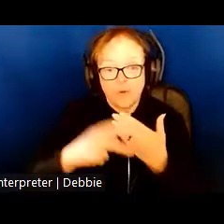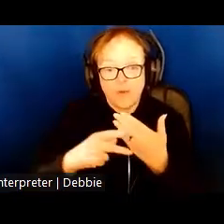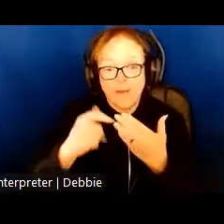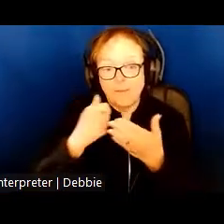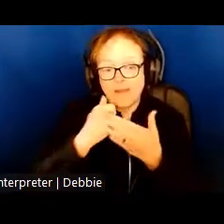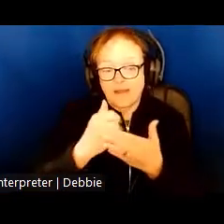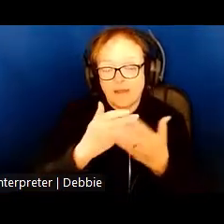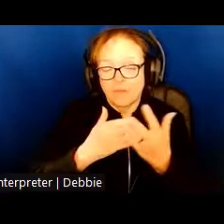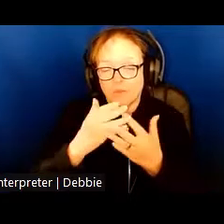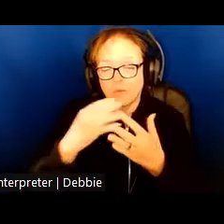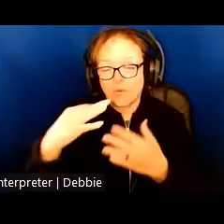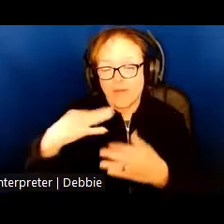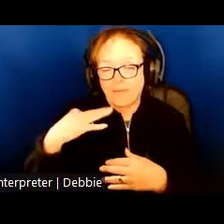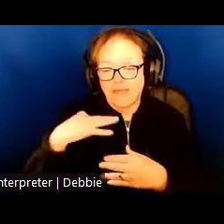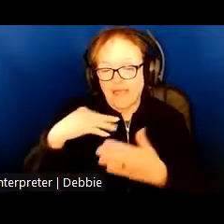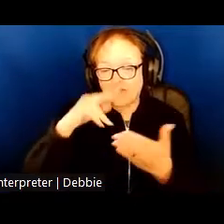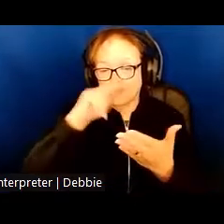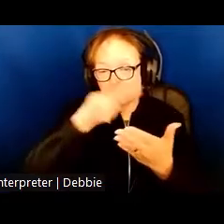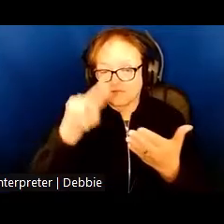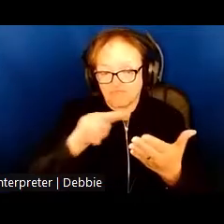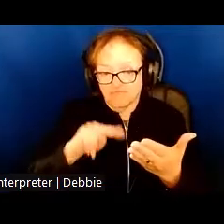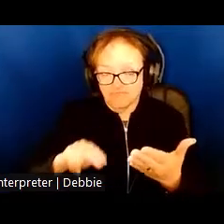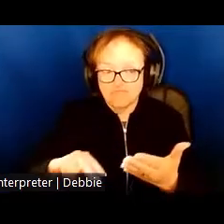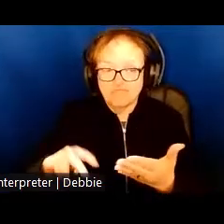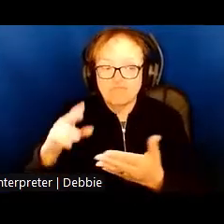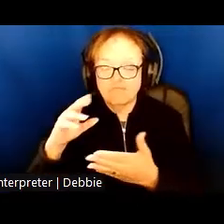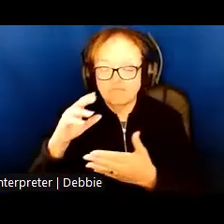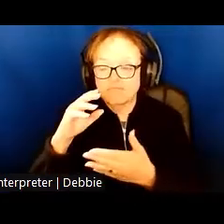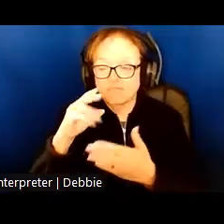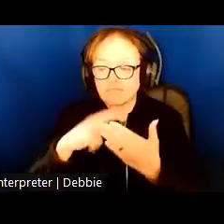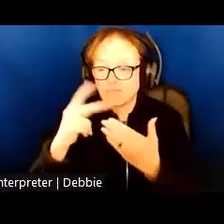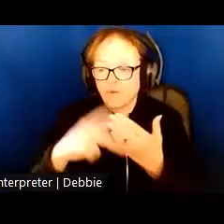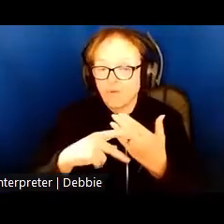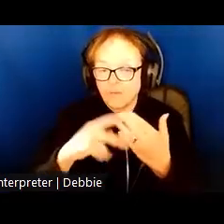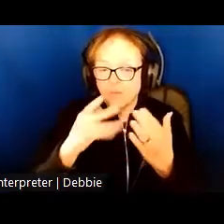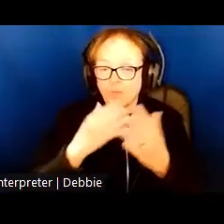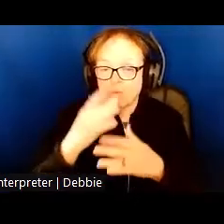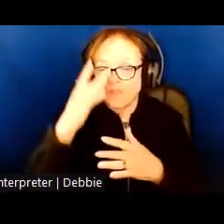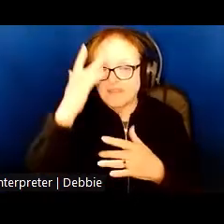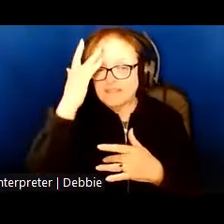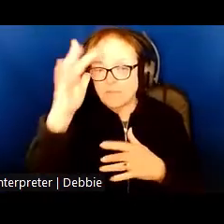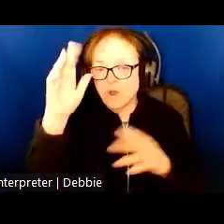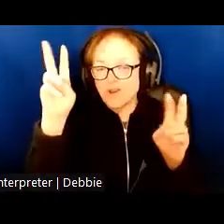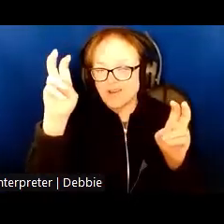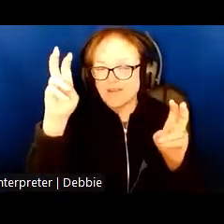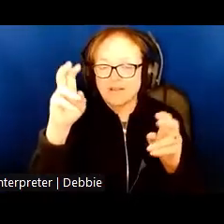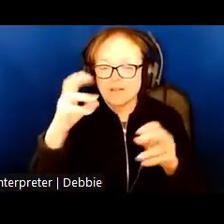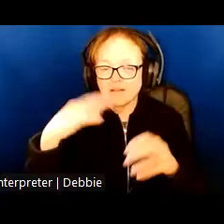process with Mid Atlantic Arts’ SmartSimple application system. Today we are going to